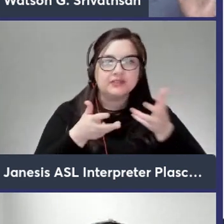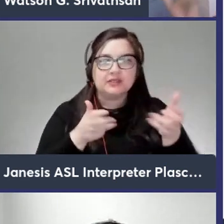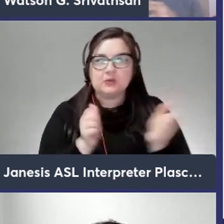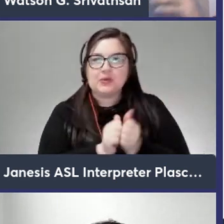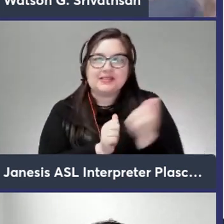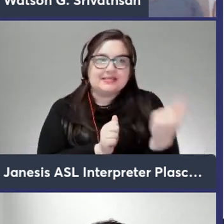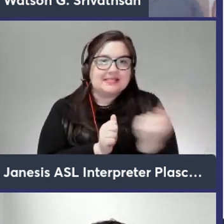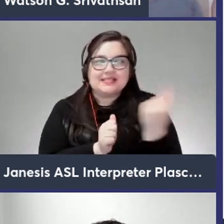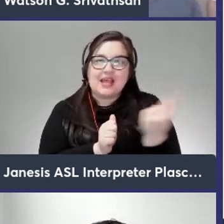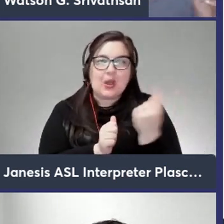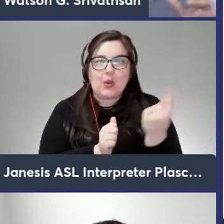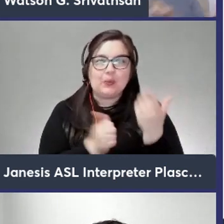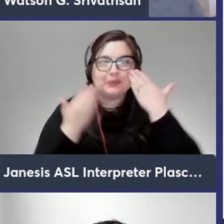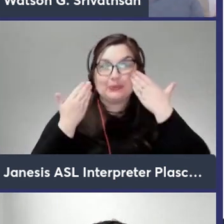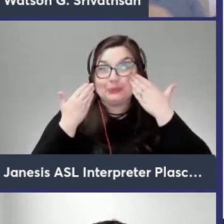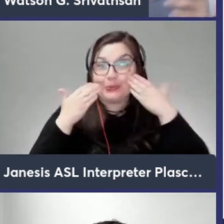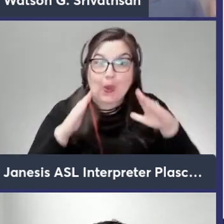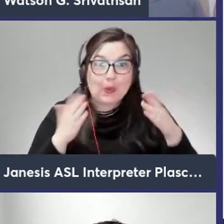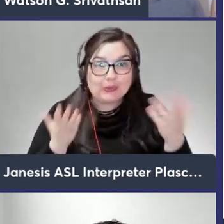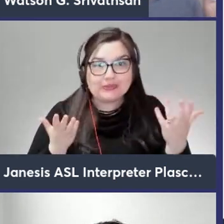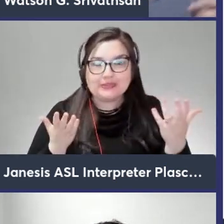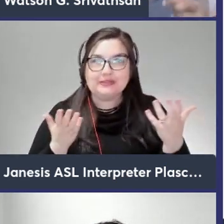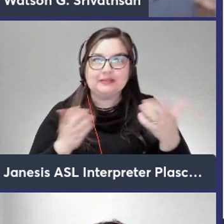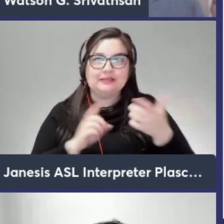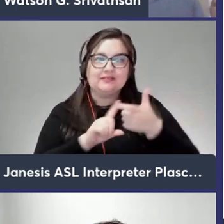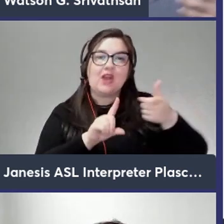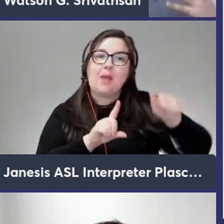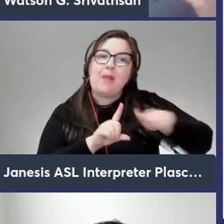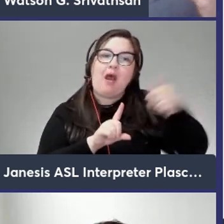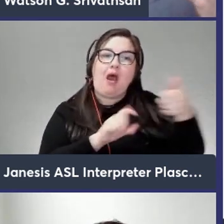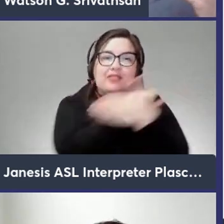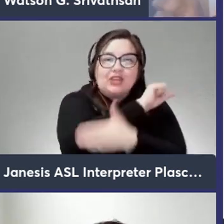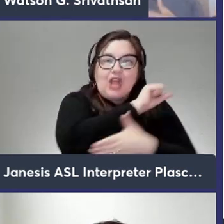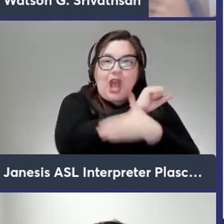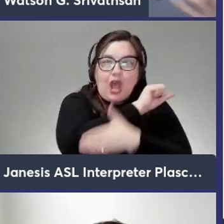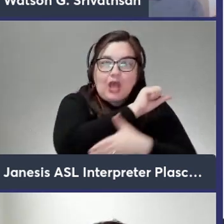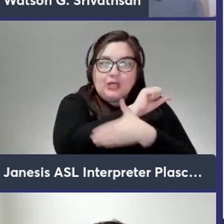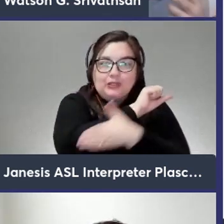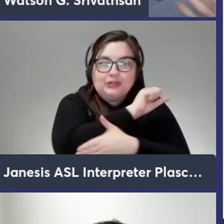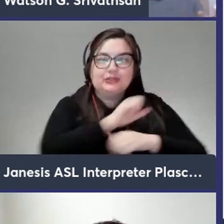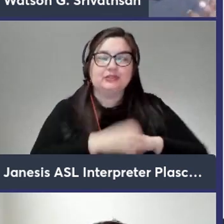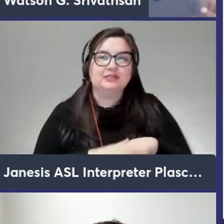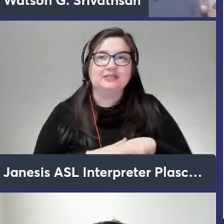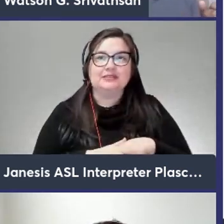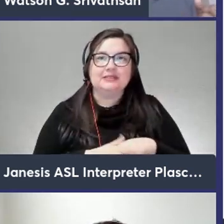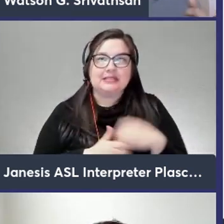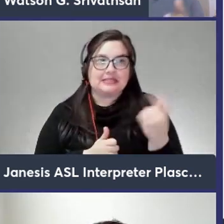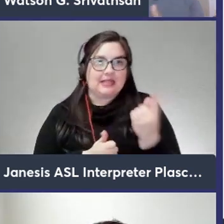that you don't know and from another country or someone you really don't know or has this established relationship,